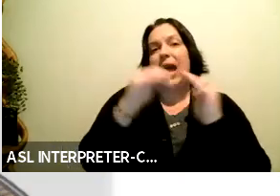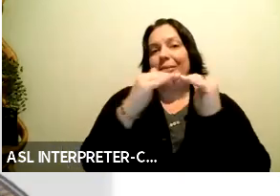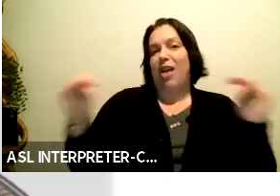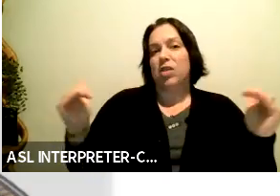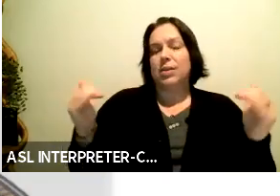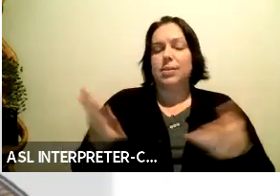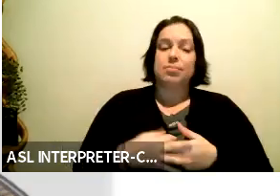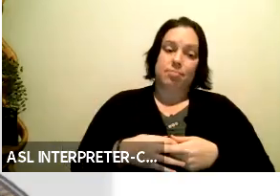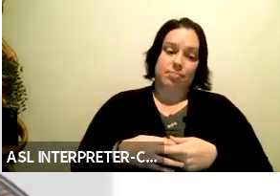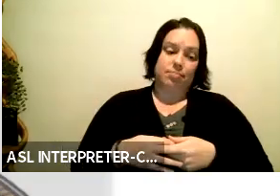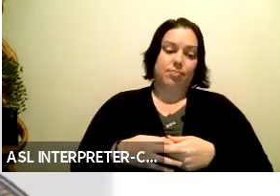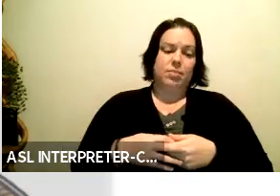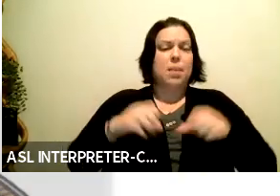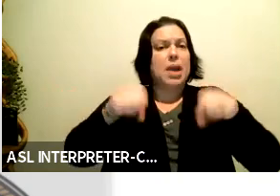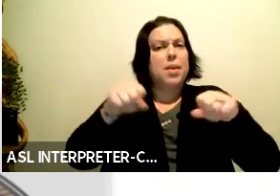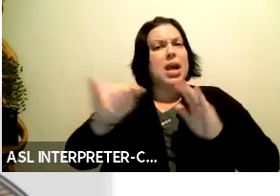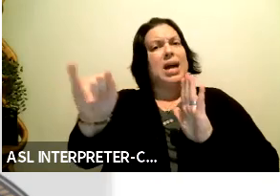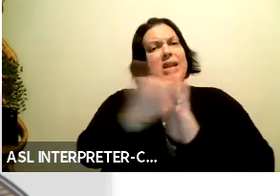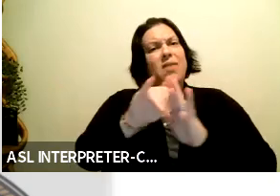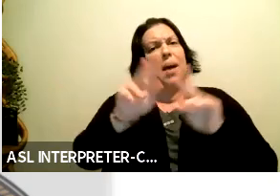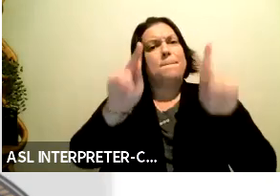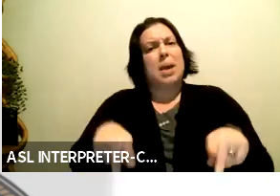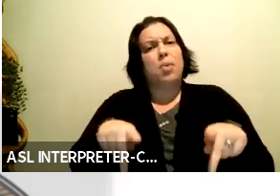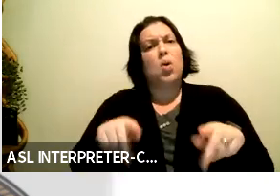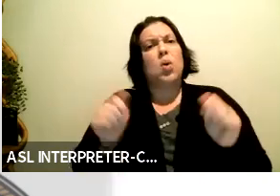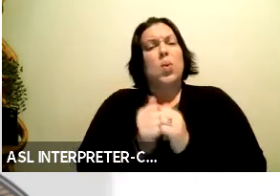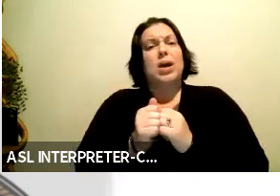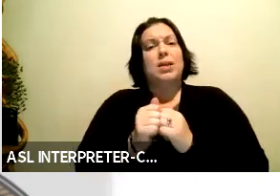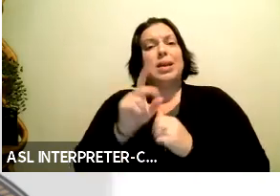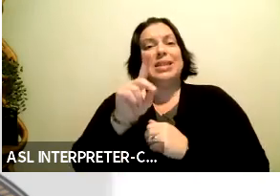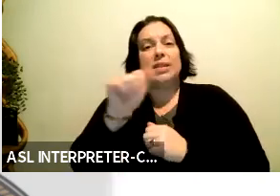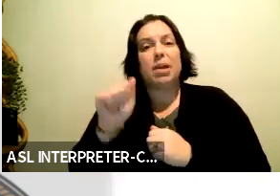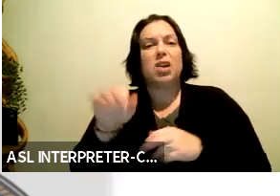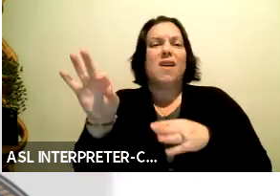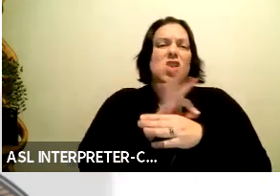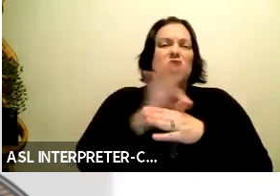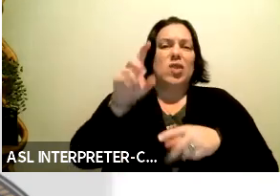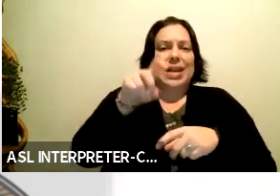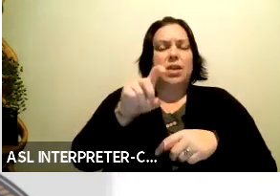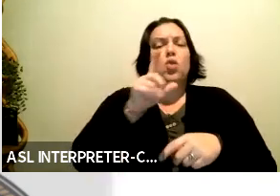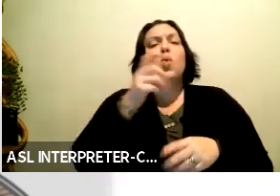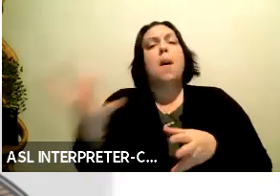number of people with disabilities in access and functional needs who participate in creating their